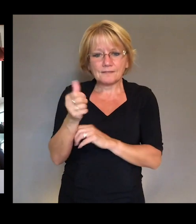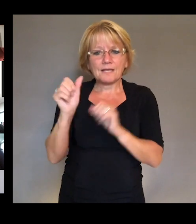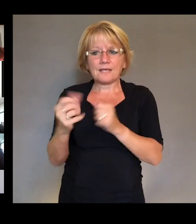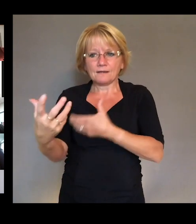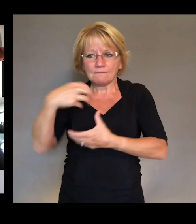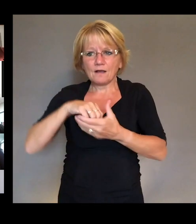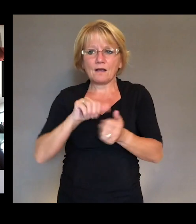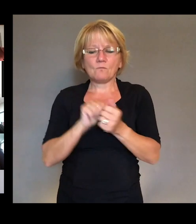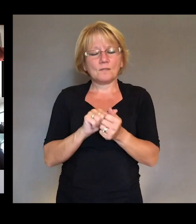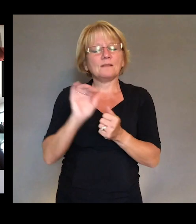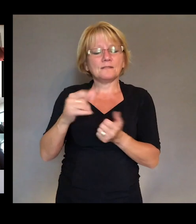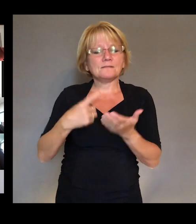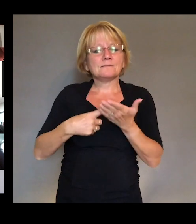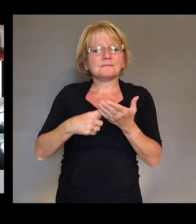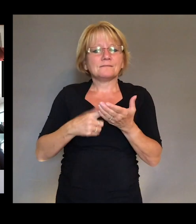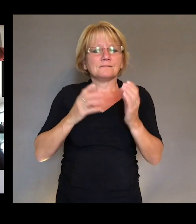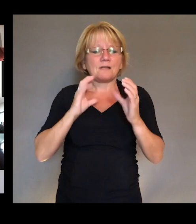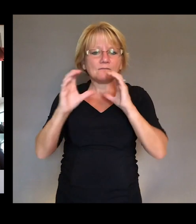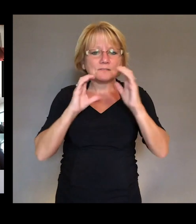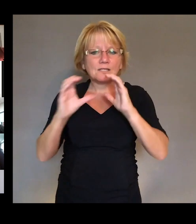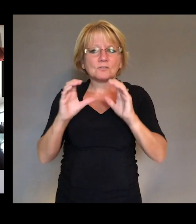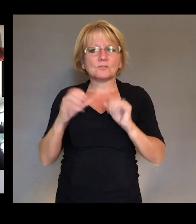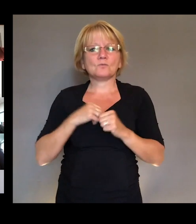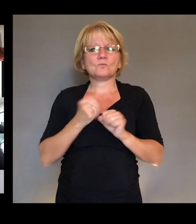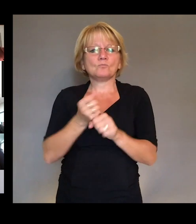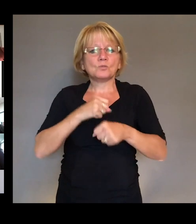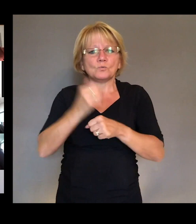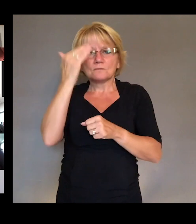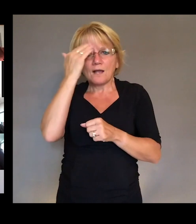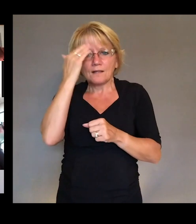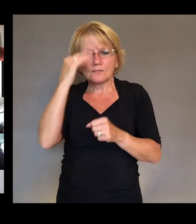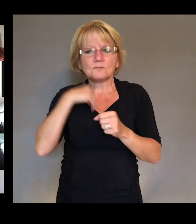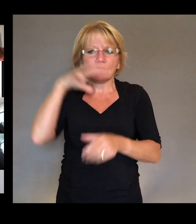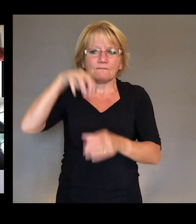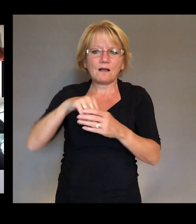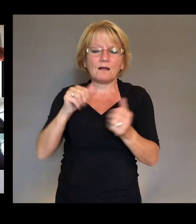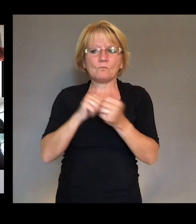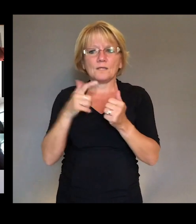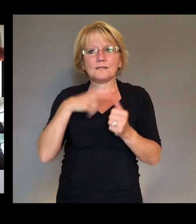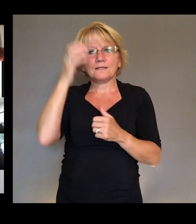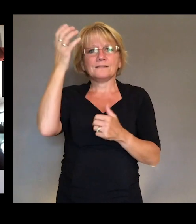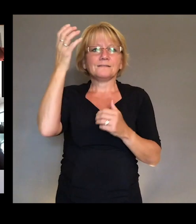to engage in the scholarly conversation, to be knowledge producers, to take part in these scholarly conversations